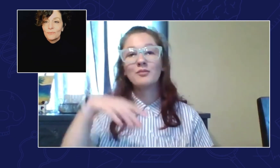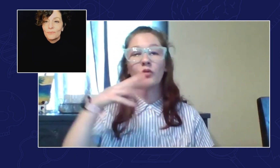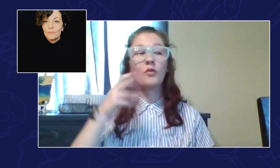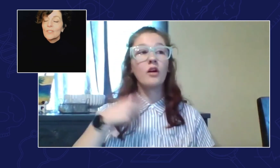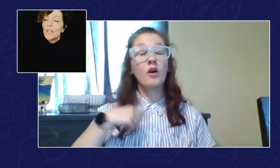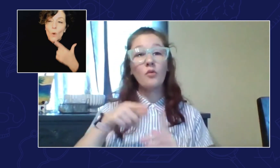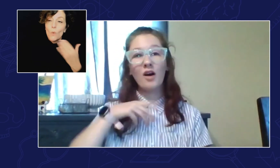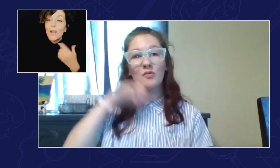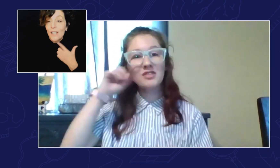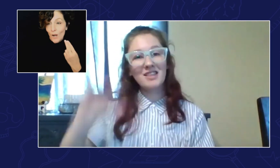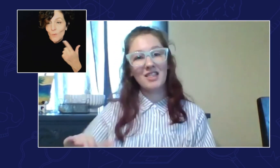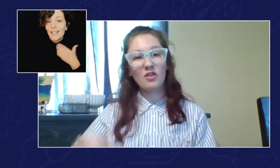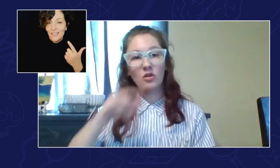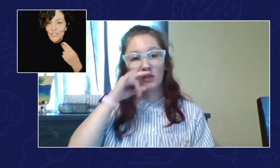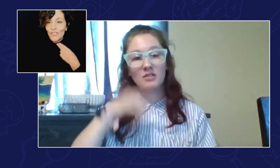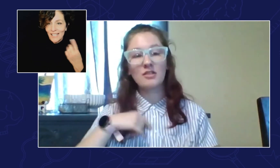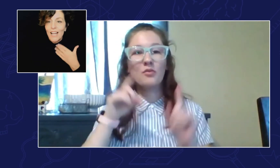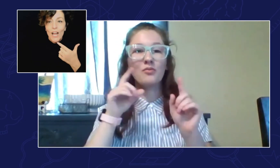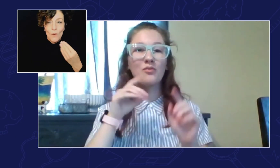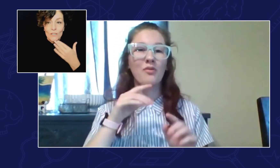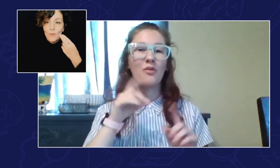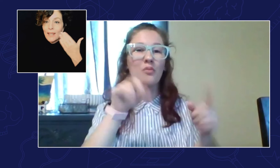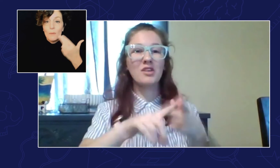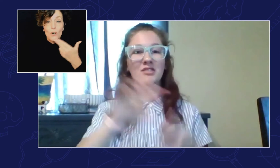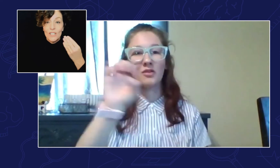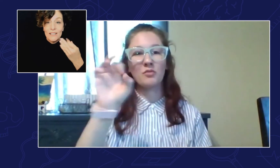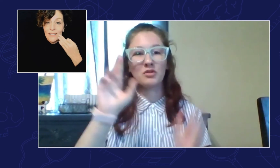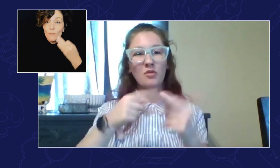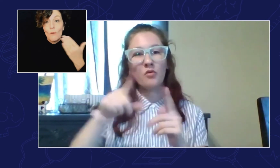[HAYLIE]: When I was a little kid, I went to the emergency room